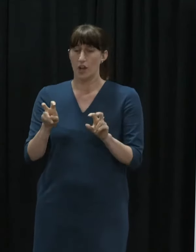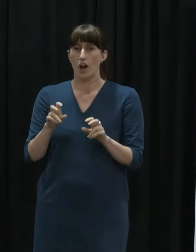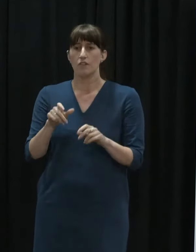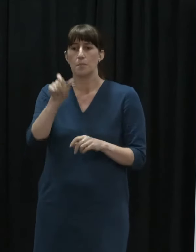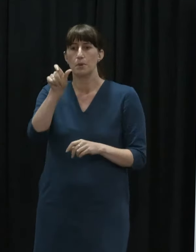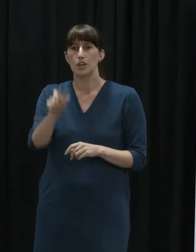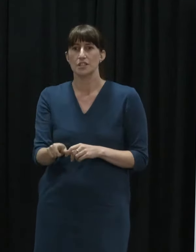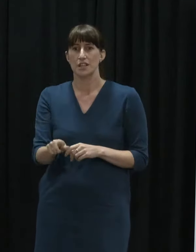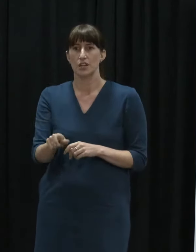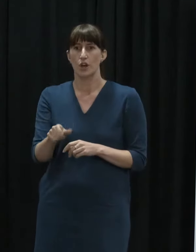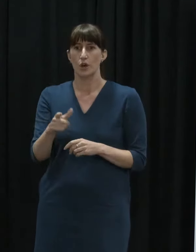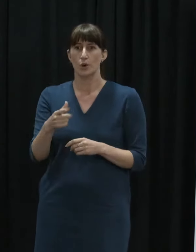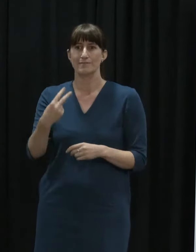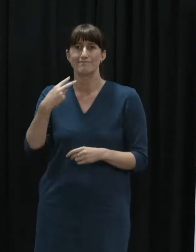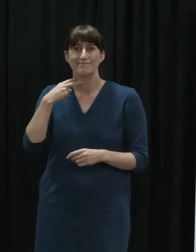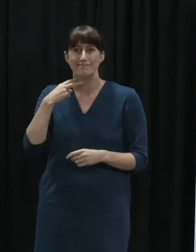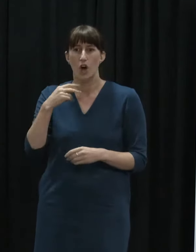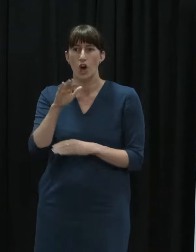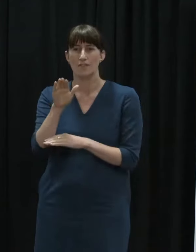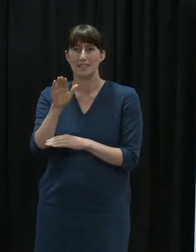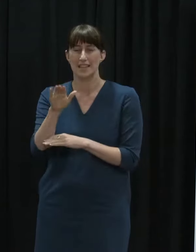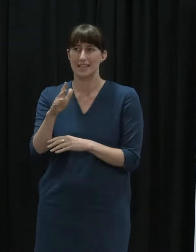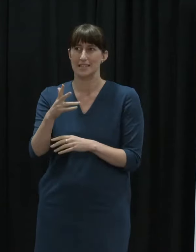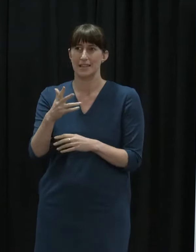Is New Zealand considering all you consider offering a